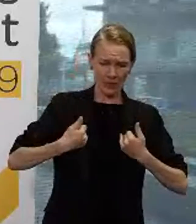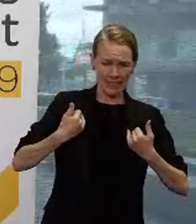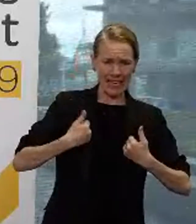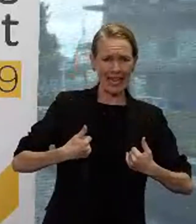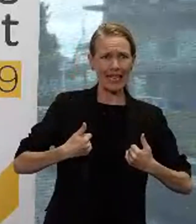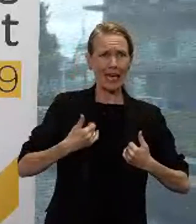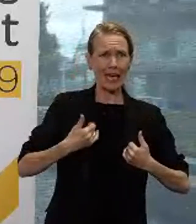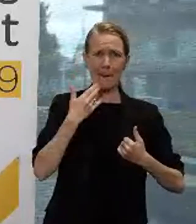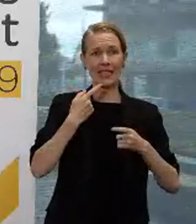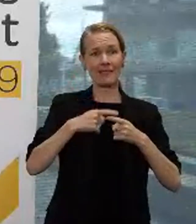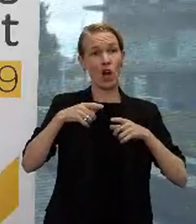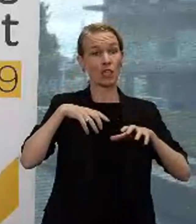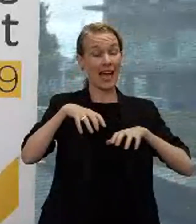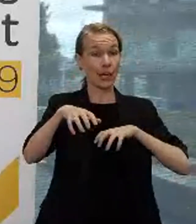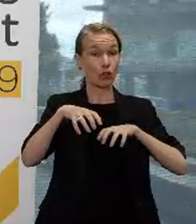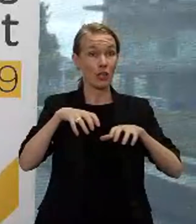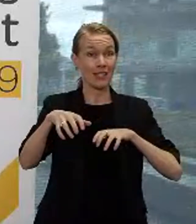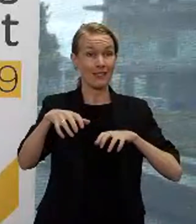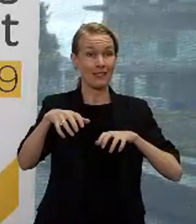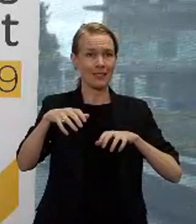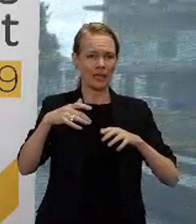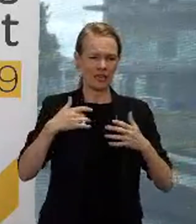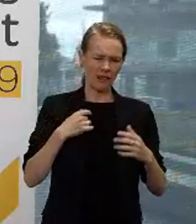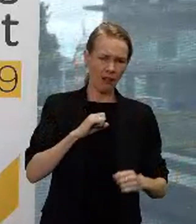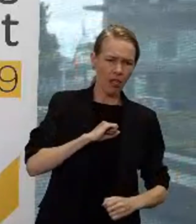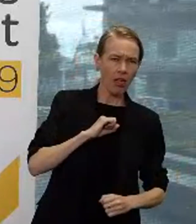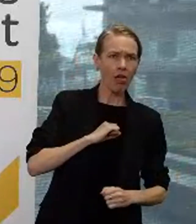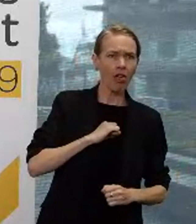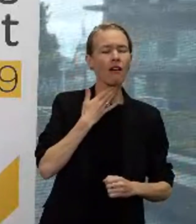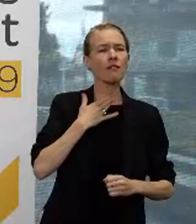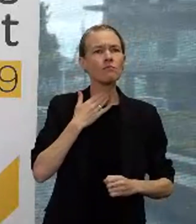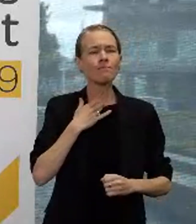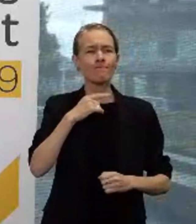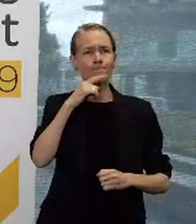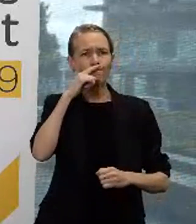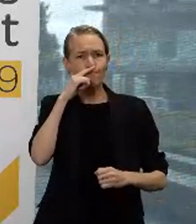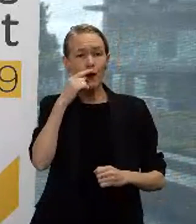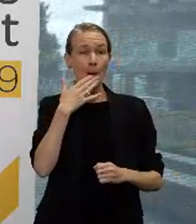have any symptoms, get a test. Don't wait. Get it done promptly.